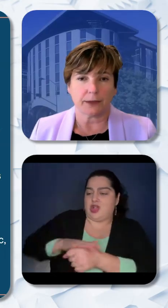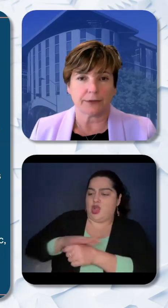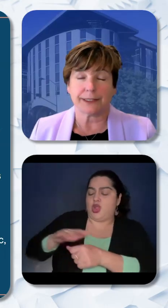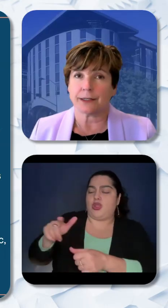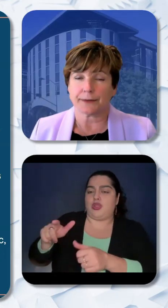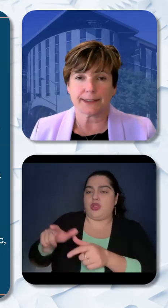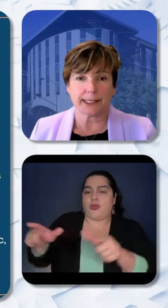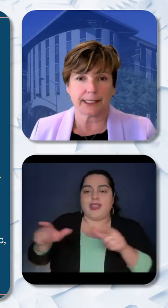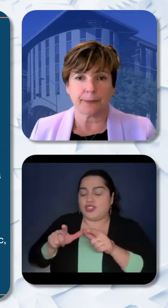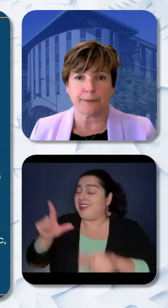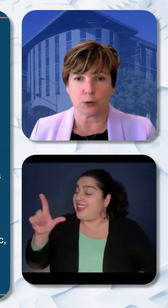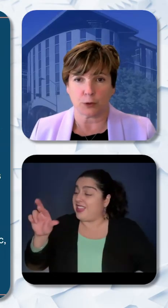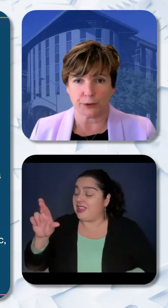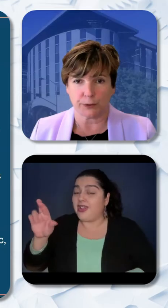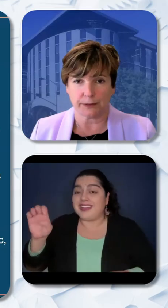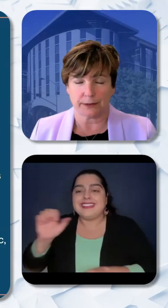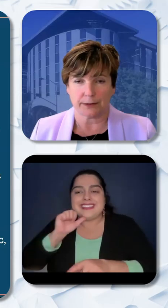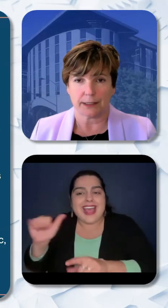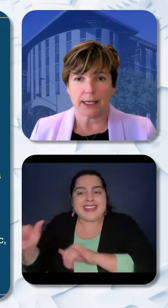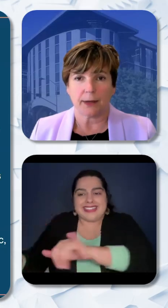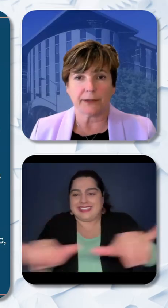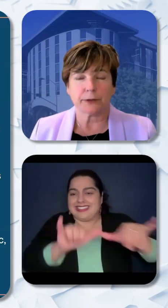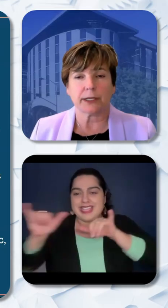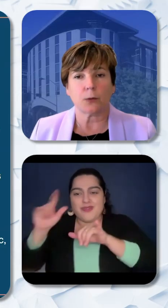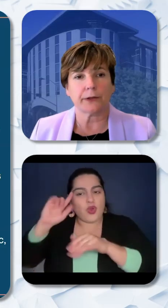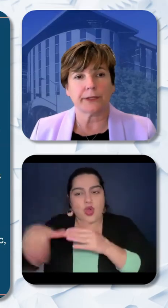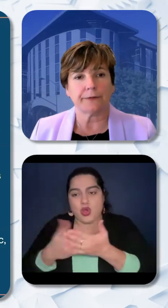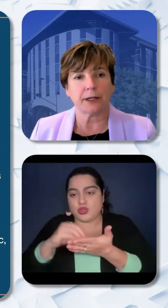LRE is not the same for all students, and we have to look at whether the